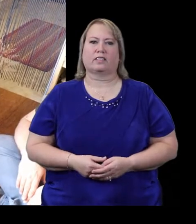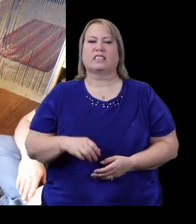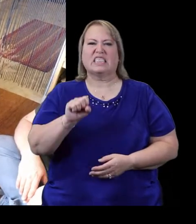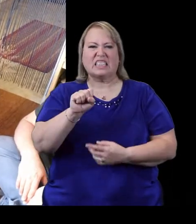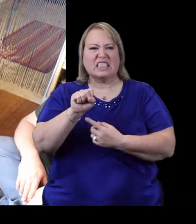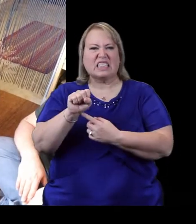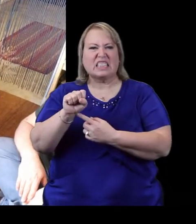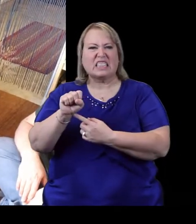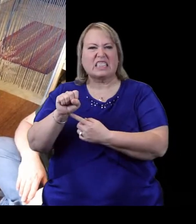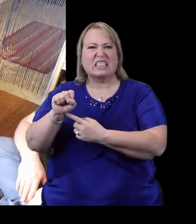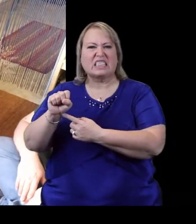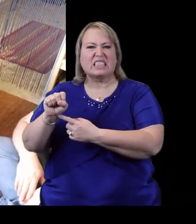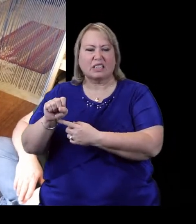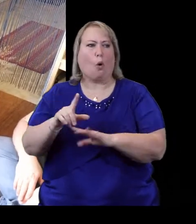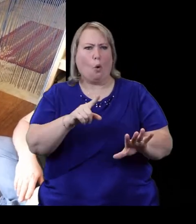Those are good some ling sounds.